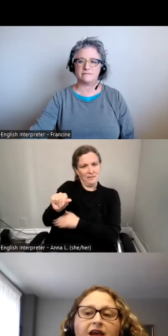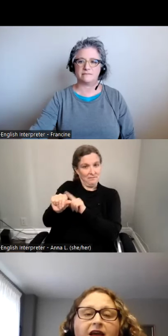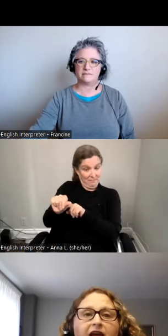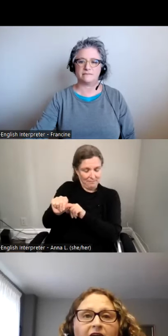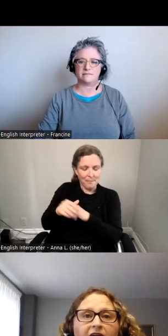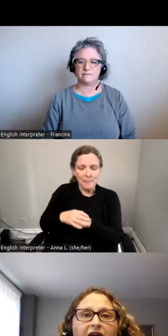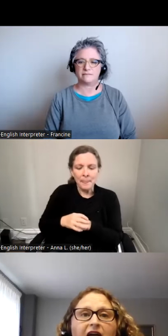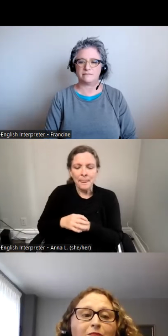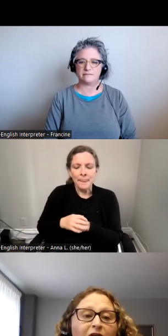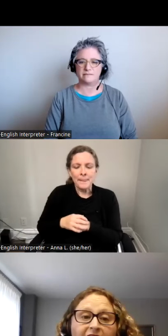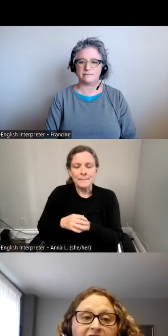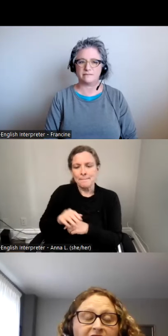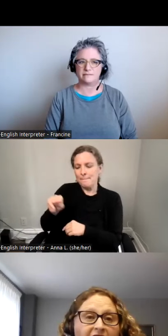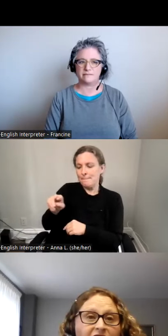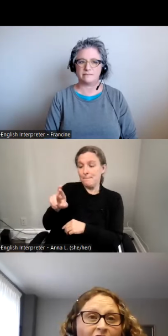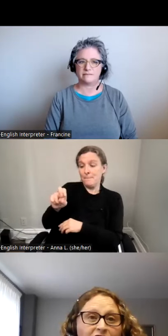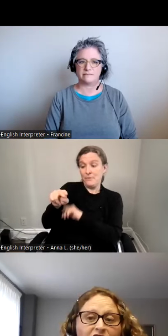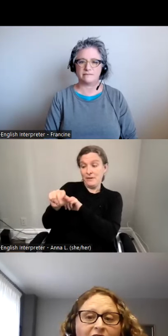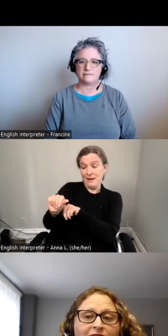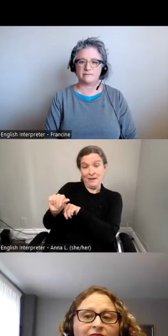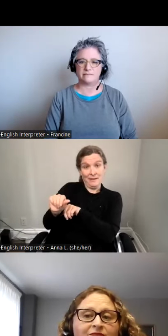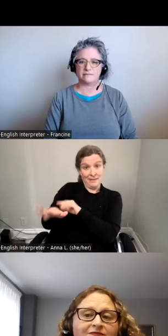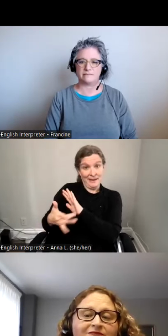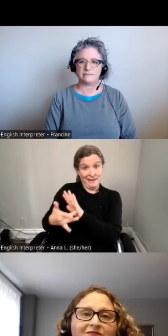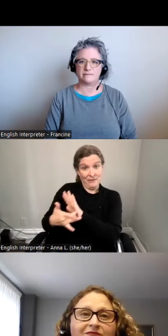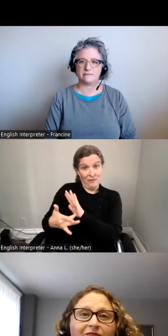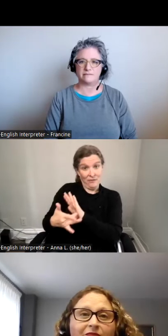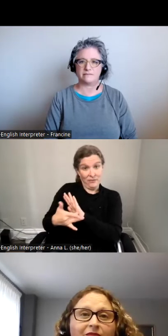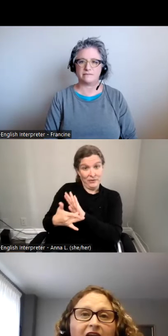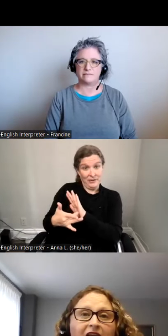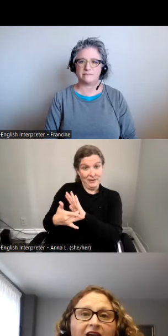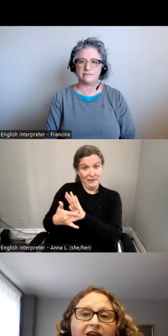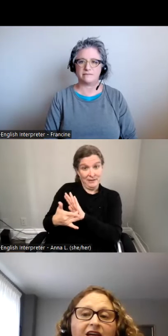So I think that it is important to set the record straight about Mrna